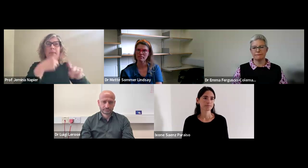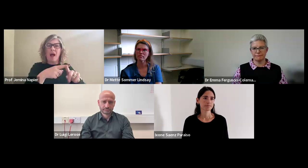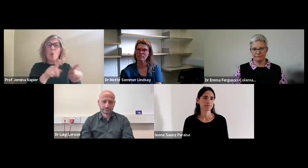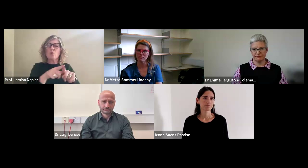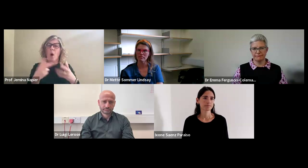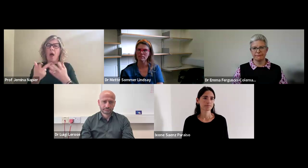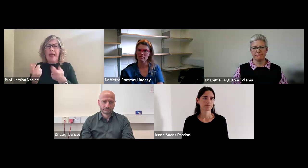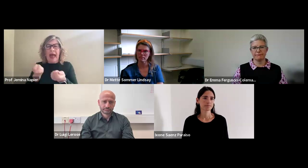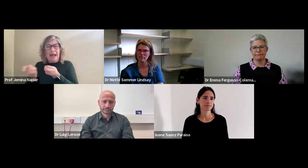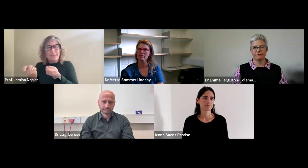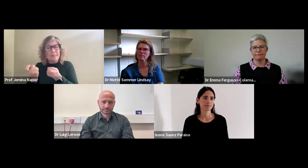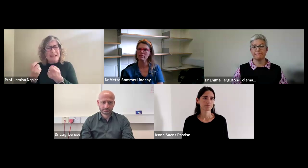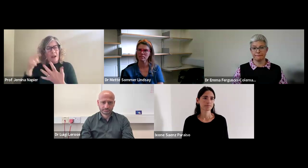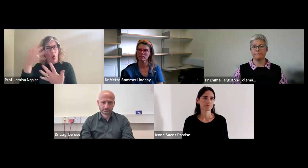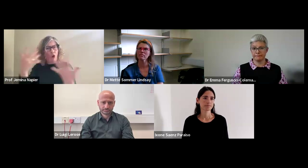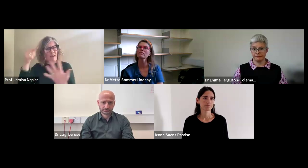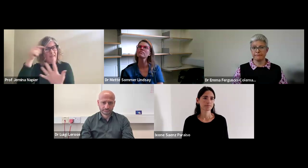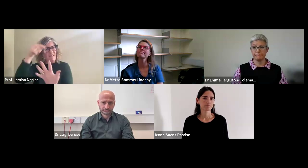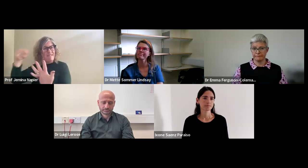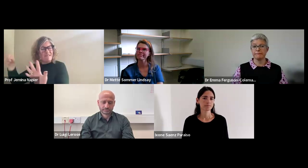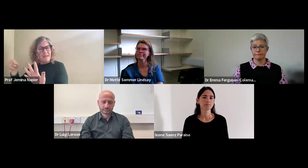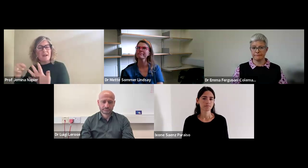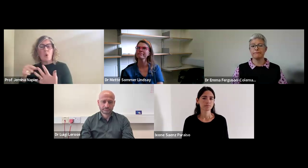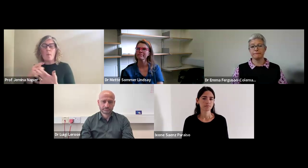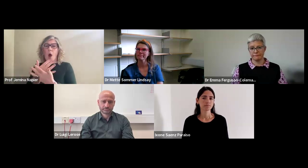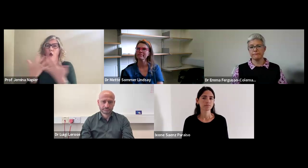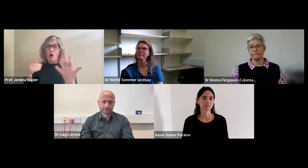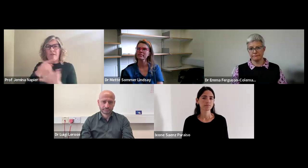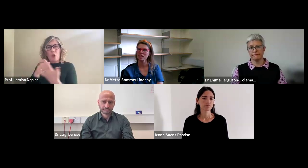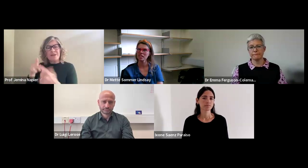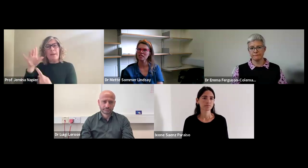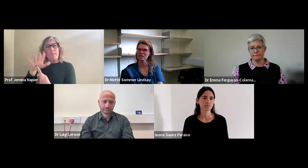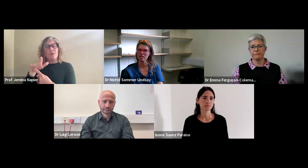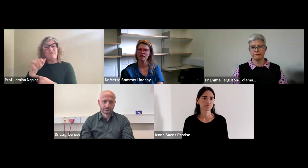marking, assessing, admin and all these other responsibilities, as well as the research